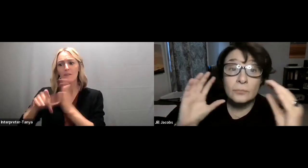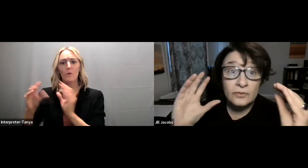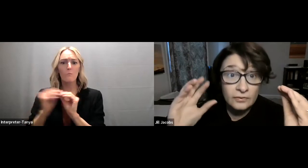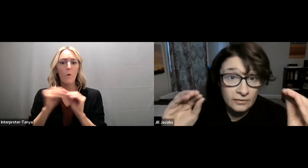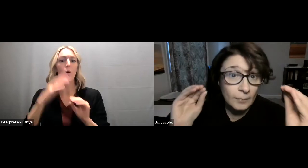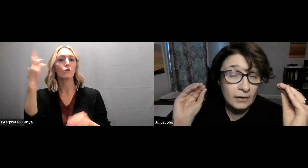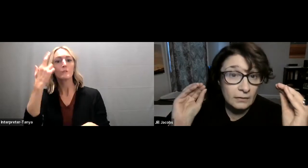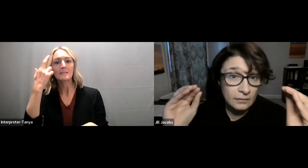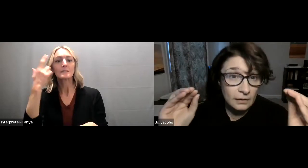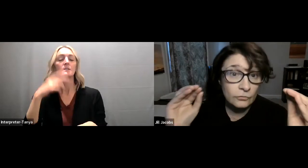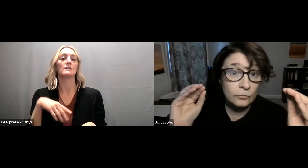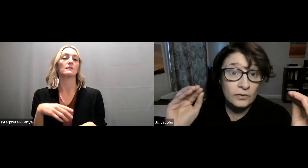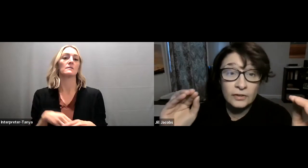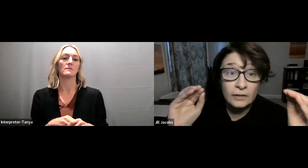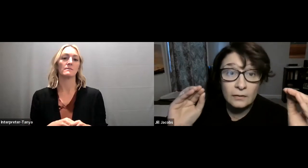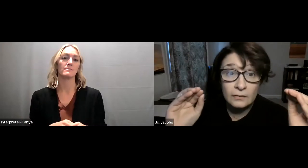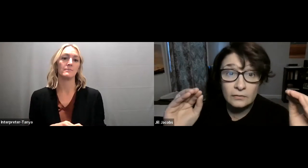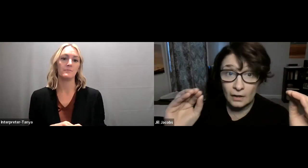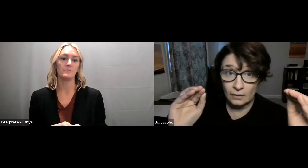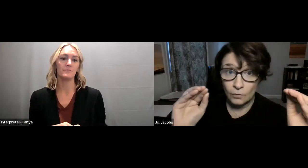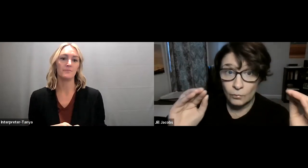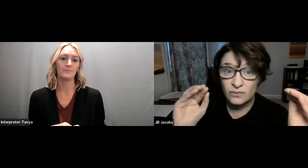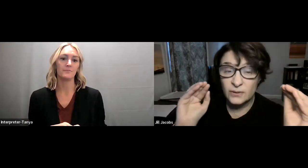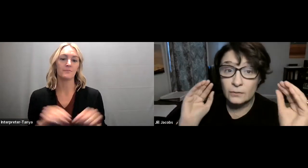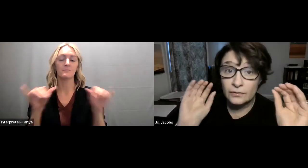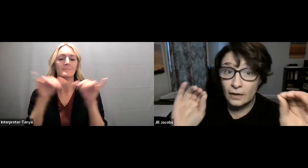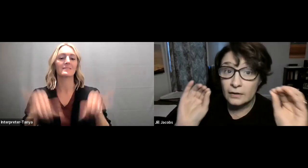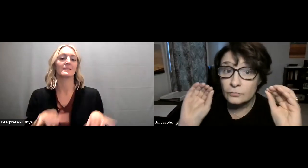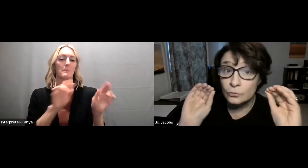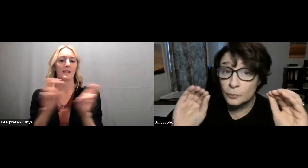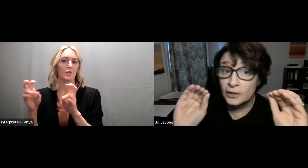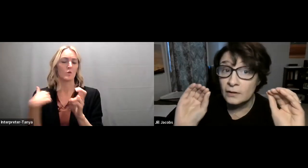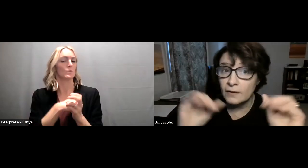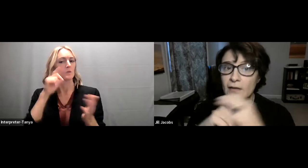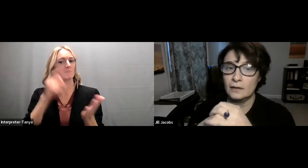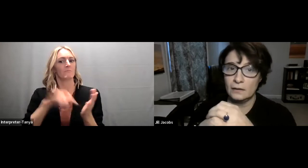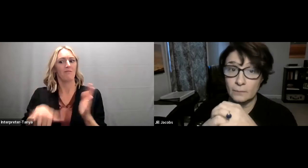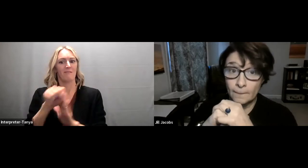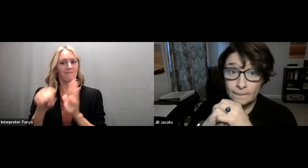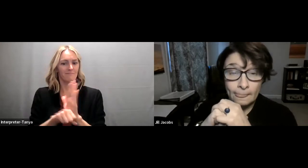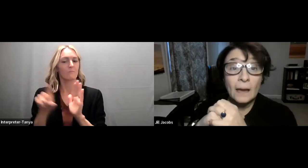Here's some systemic issues we see in the state where we feel the settings rule is being violated.